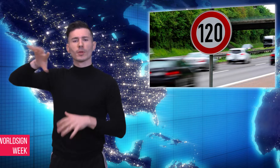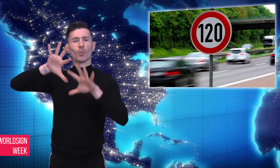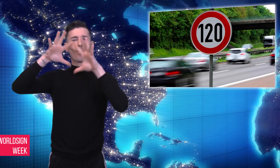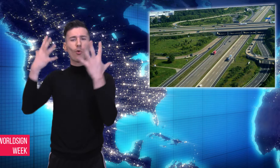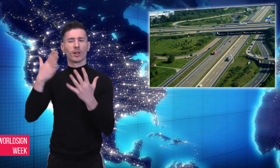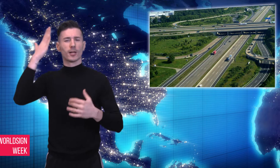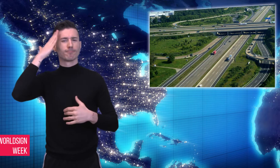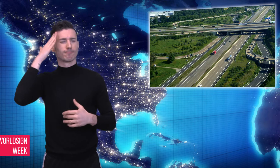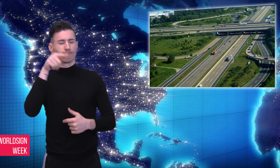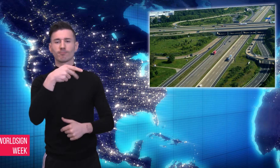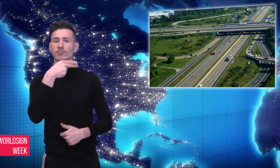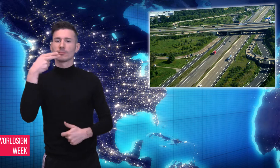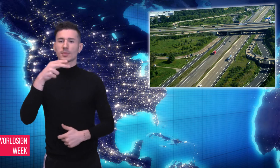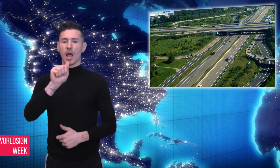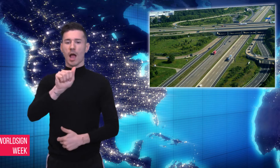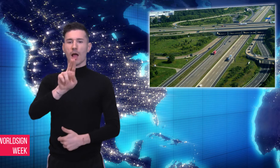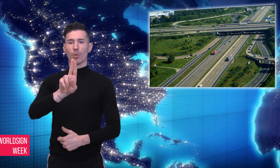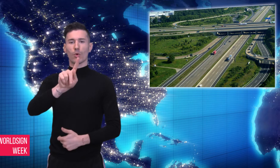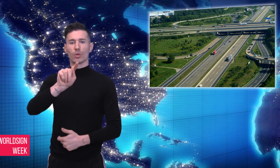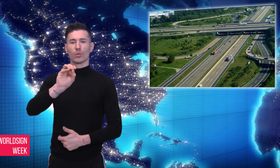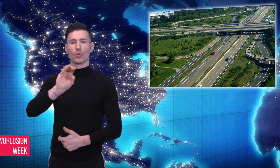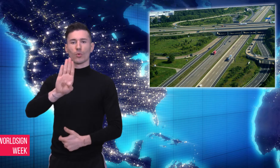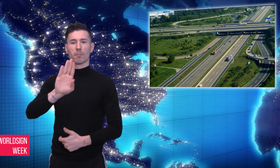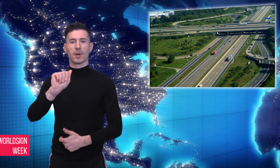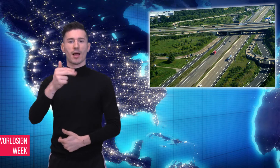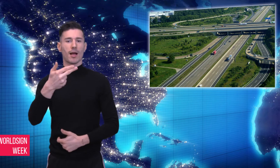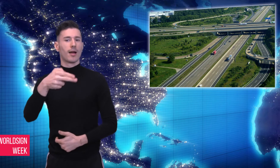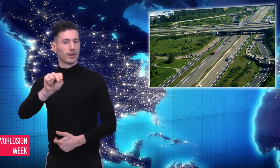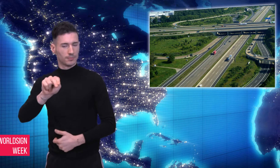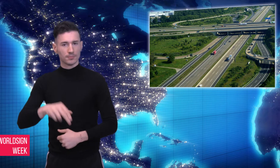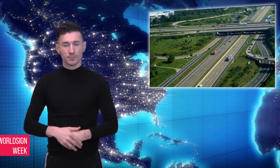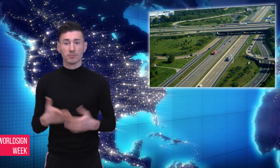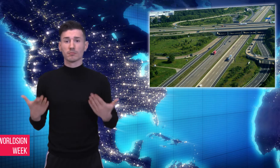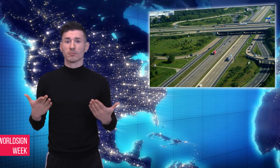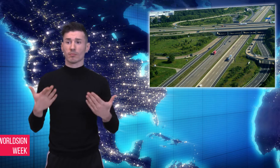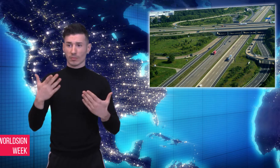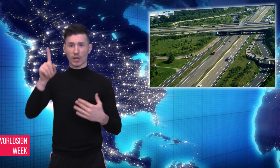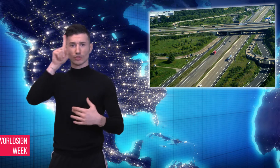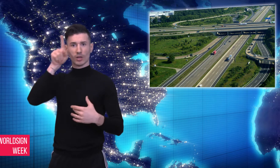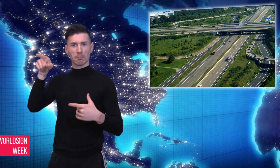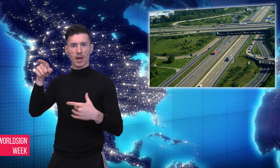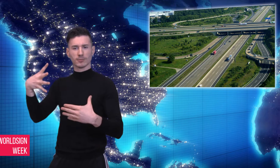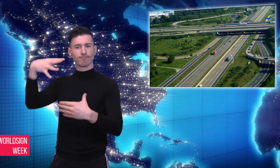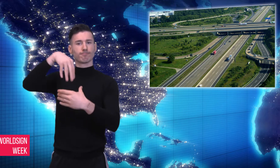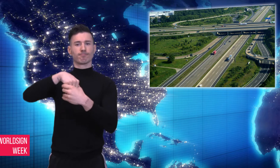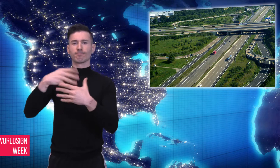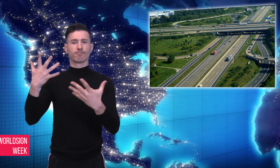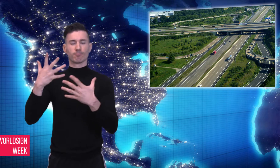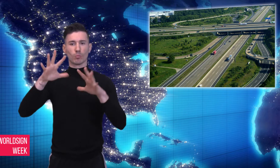Germany, internationally known as the “Autobahn”. Currently,